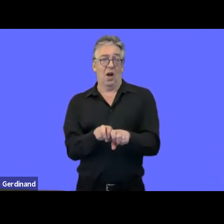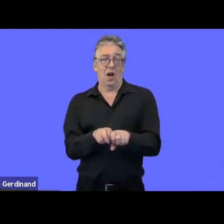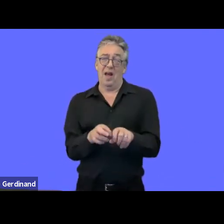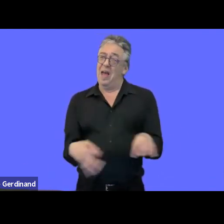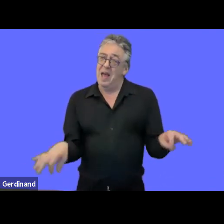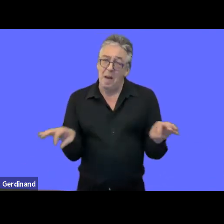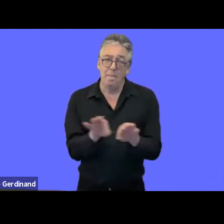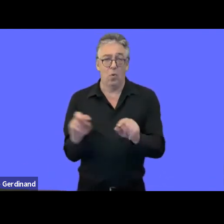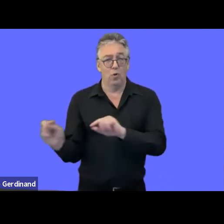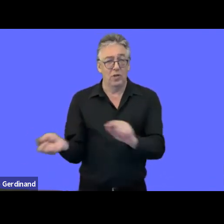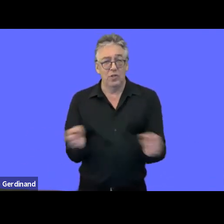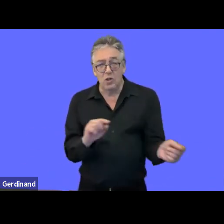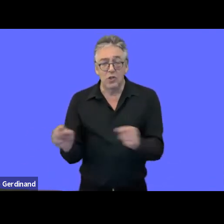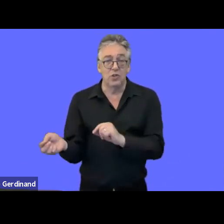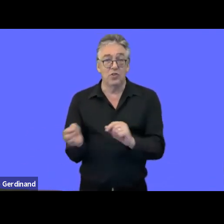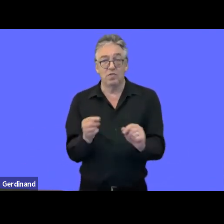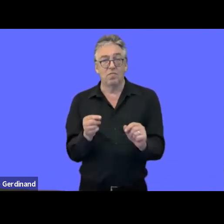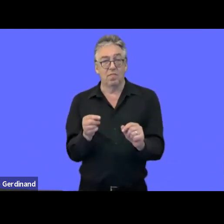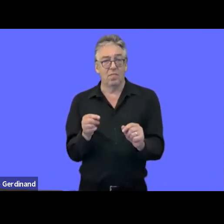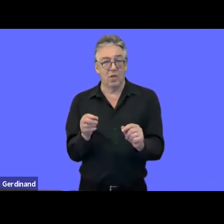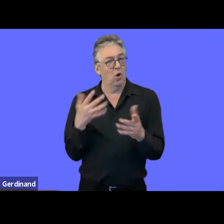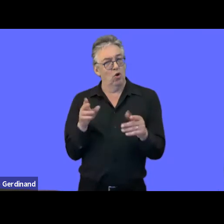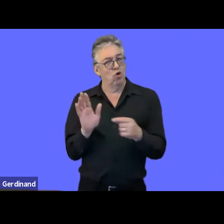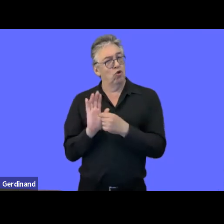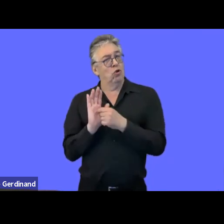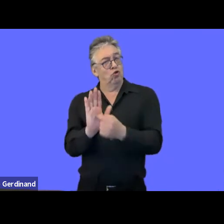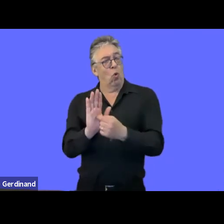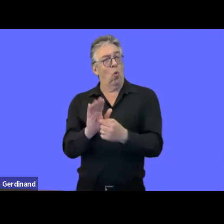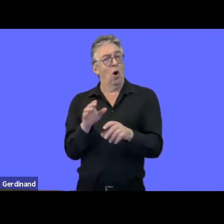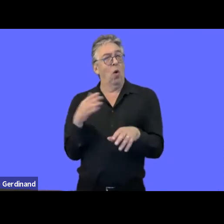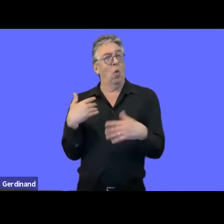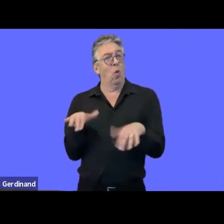regarding the importance of protocols from the United Nations system